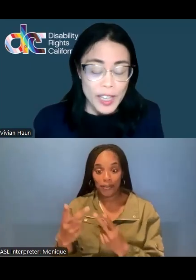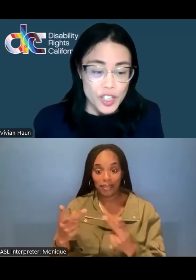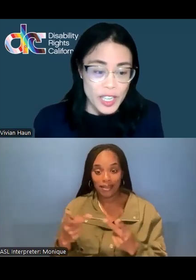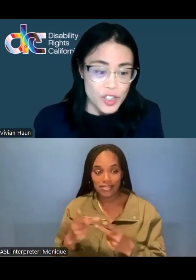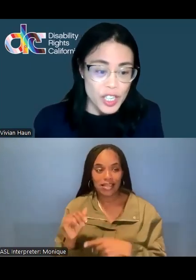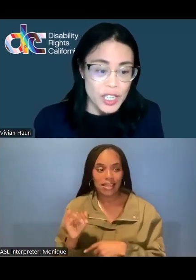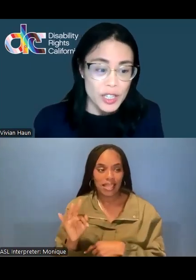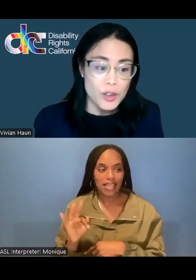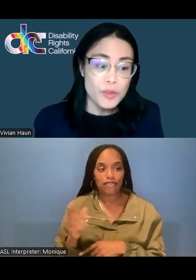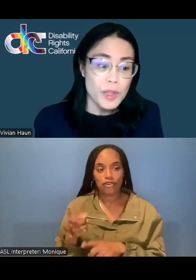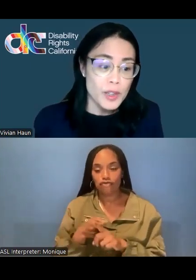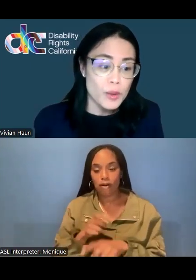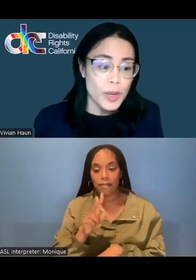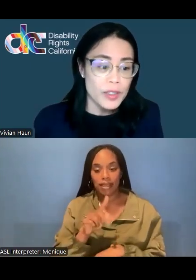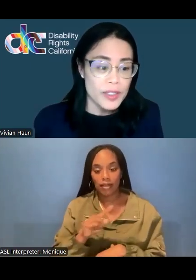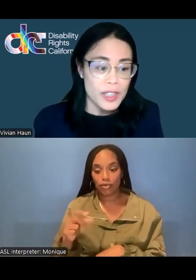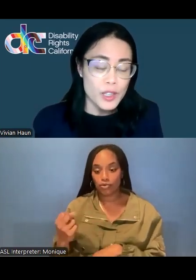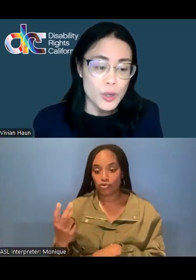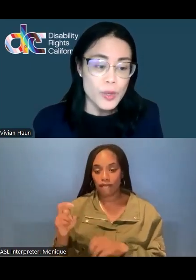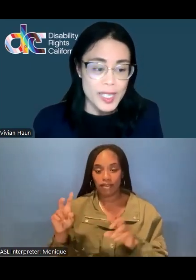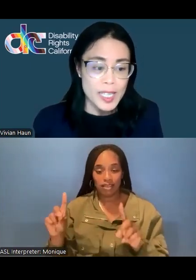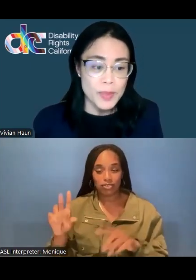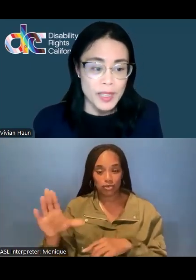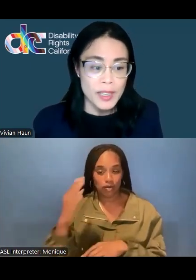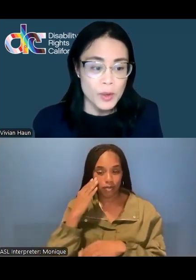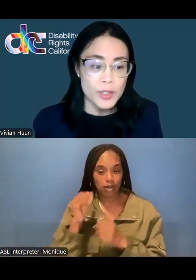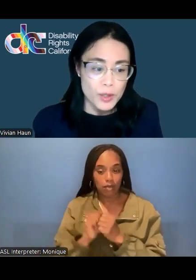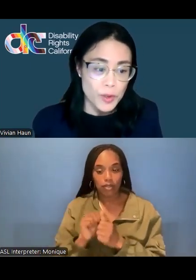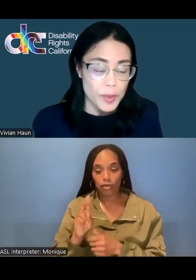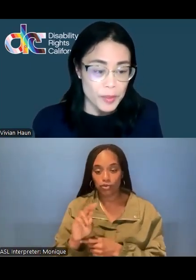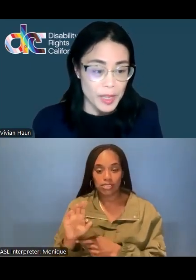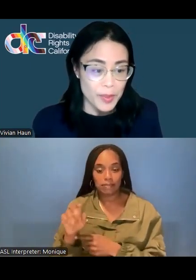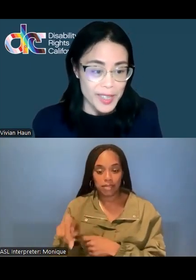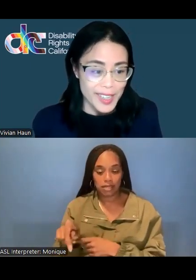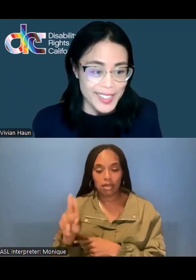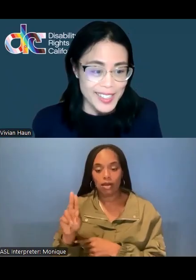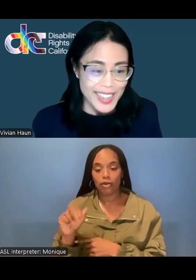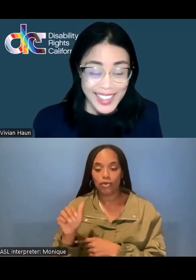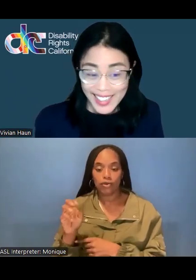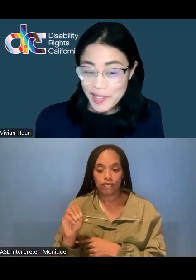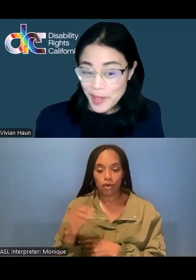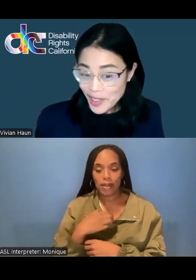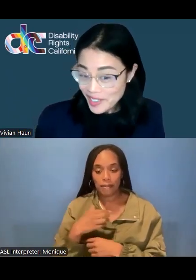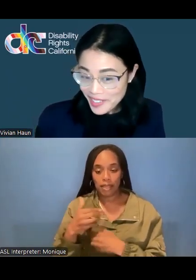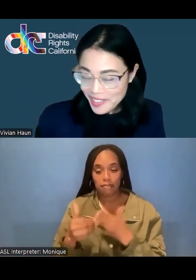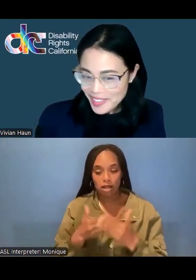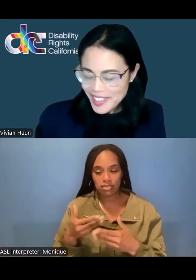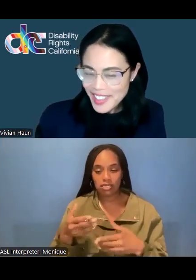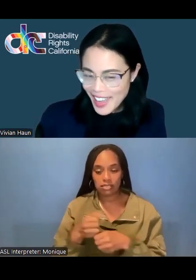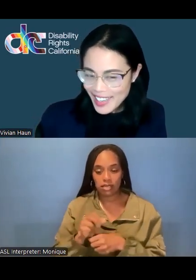education and you're familiar with the UCP or uniform complaint process, it's similar to that.